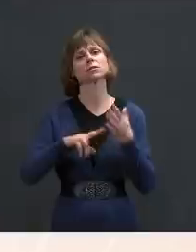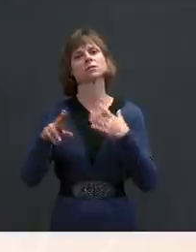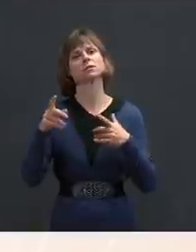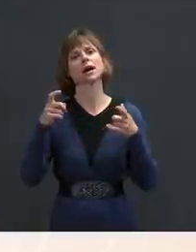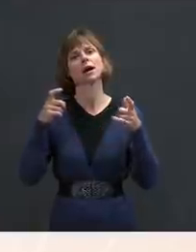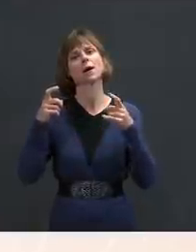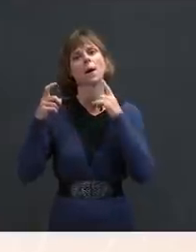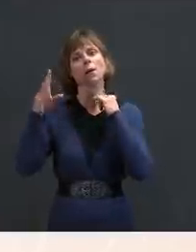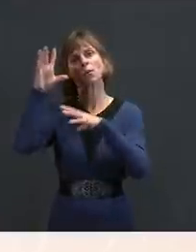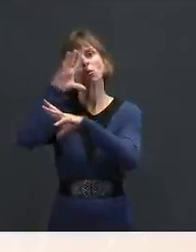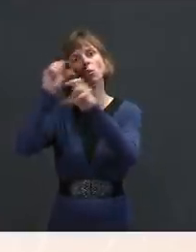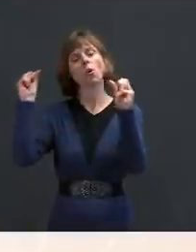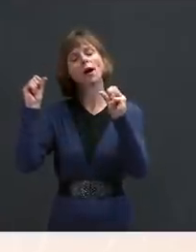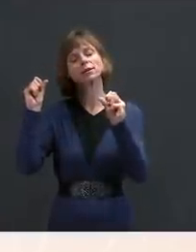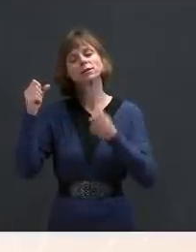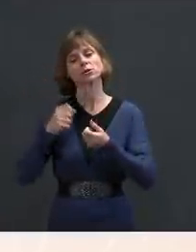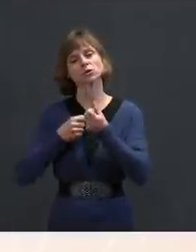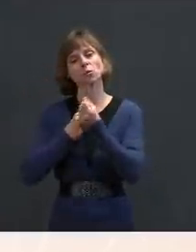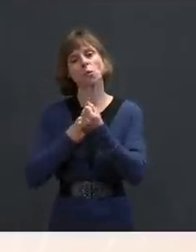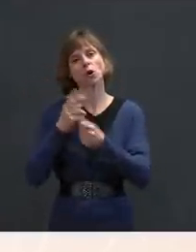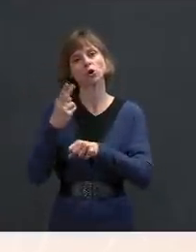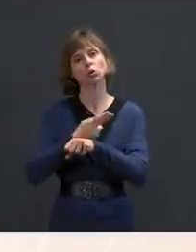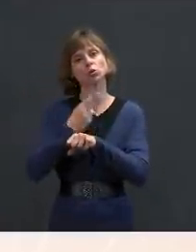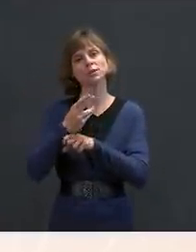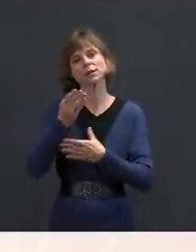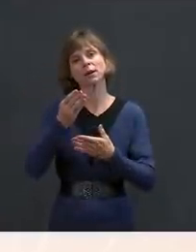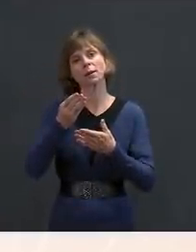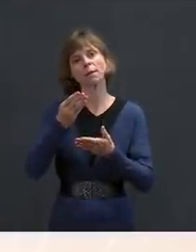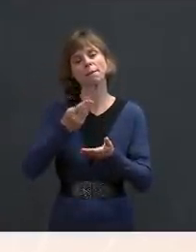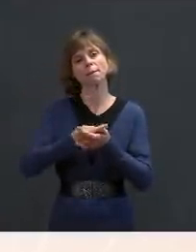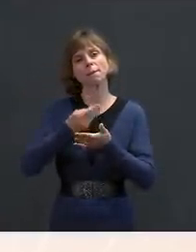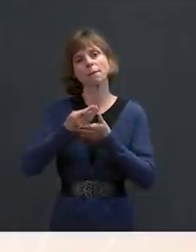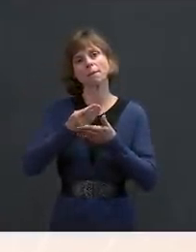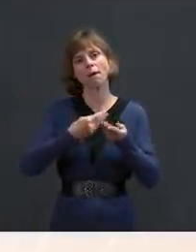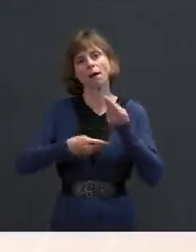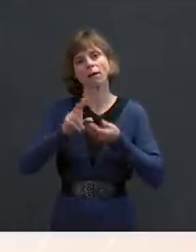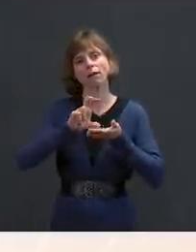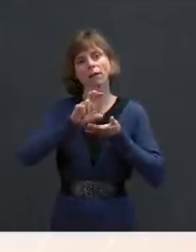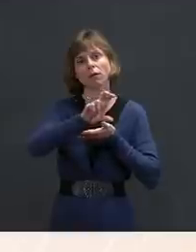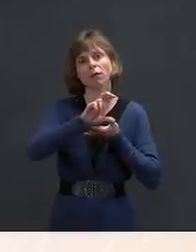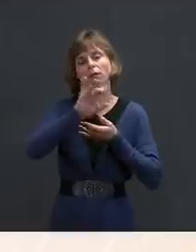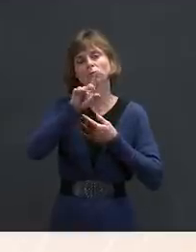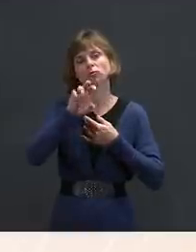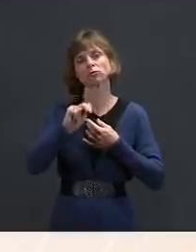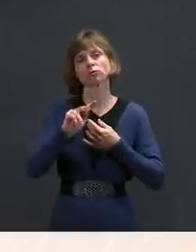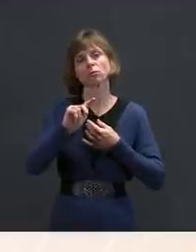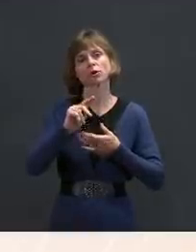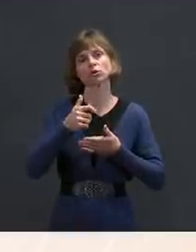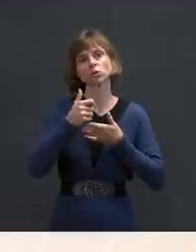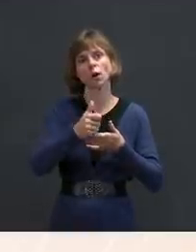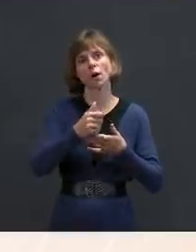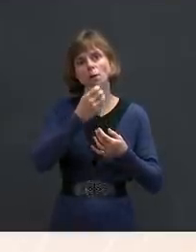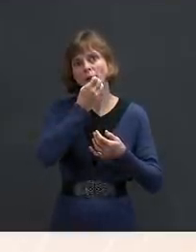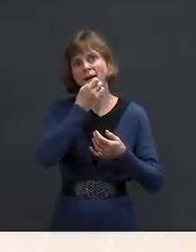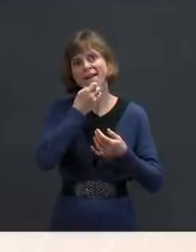to legalize millions of undocumented immigrants this year, as Senator Warren and 100 other Democratic lawmakers have called for?